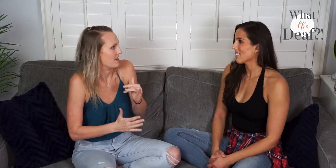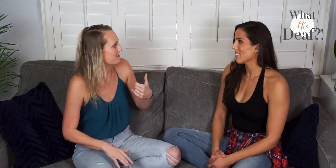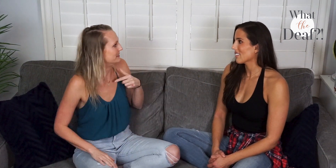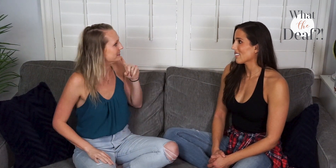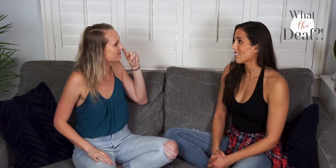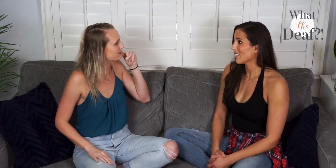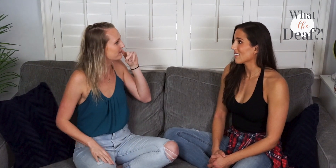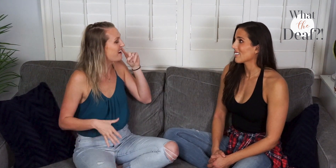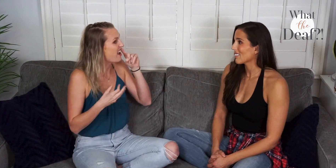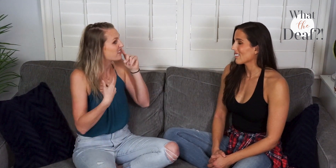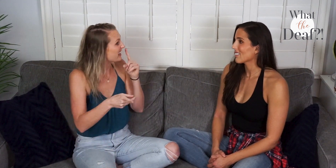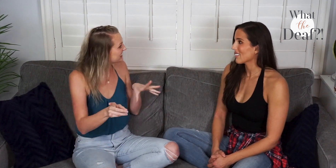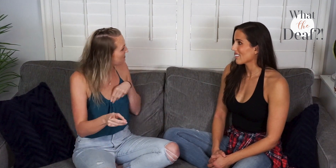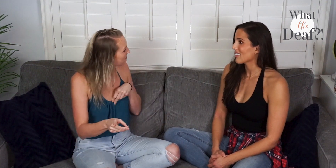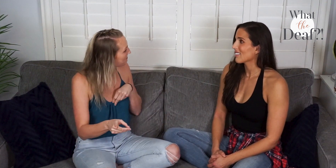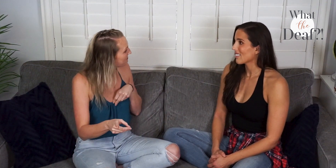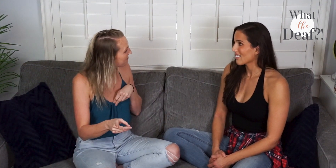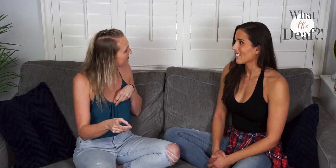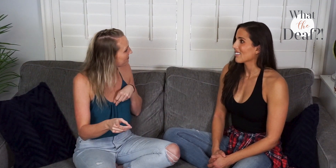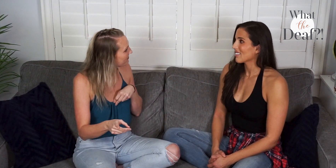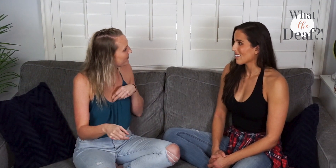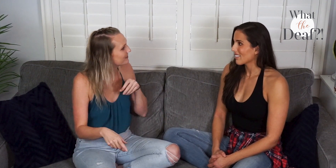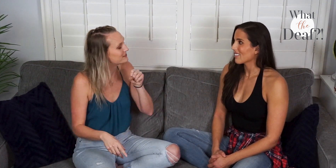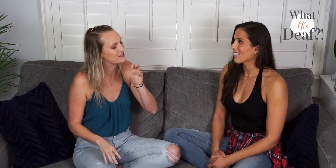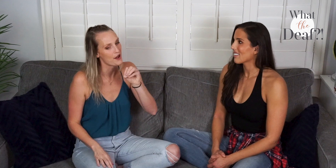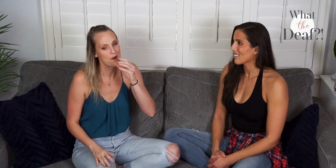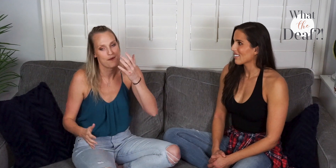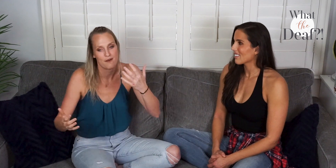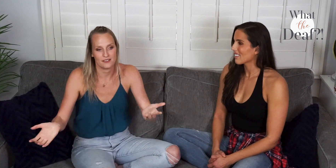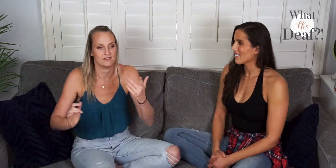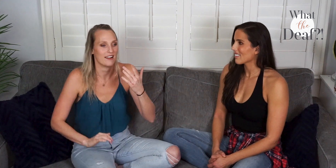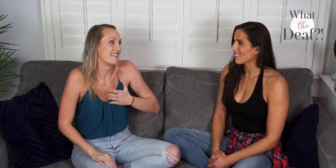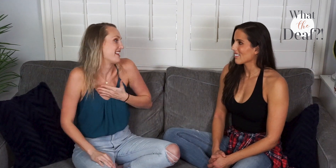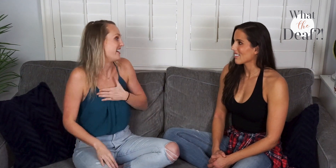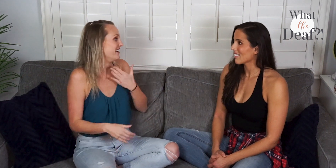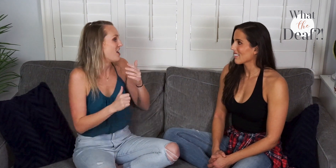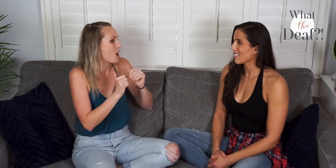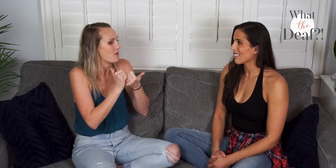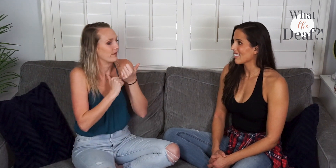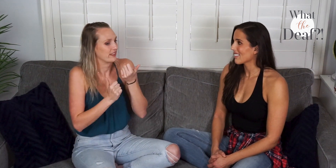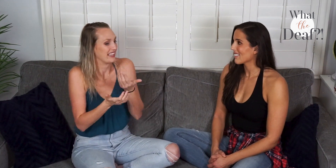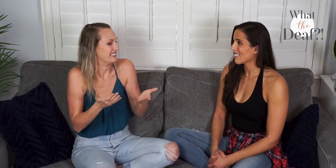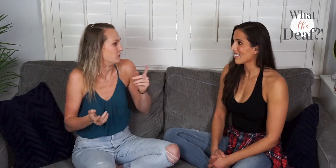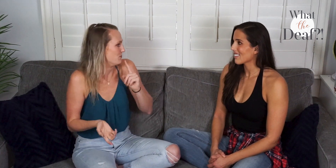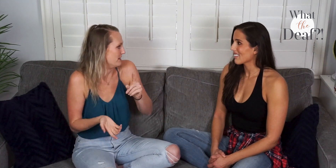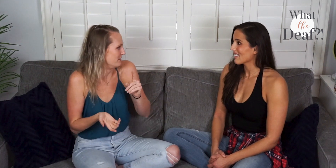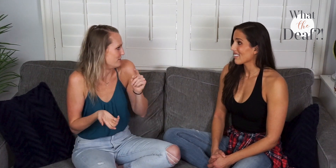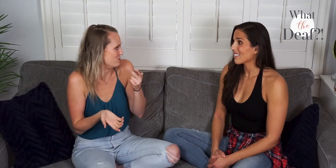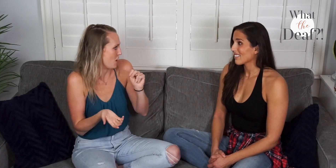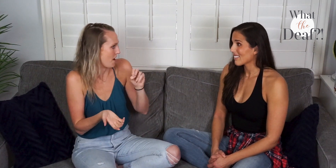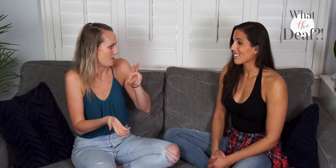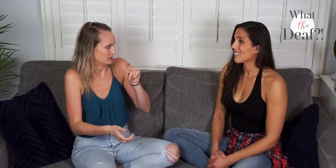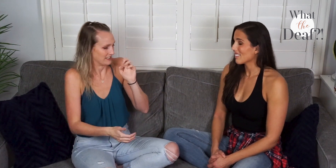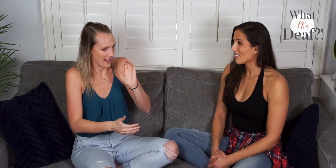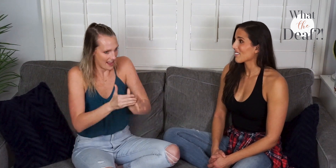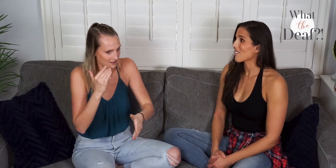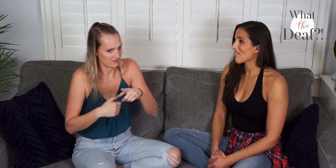And they understand the fact that I'm deaf and they've accepted that. And so I was so glad with how things turned out in the end